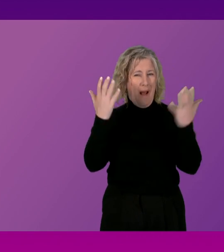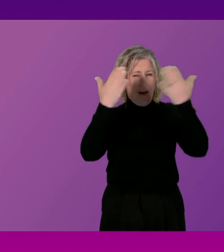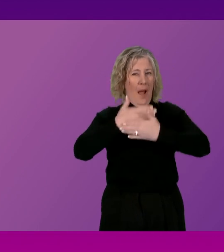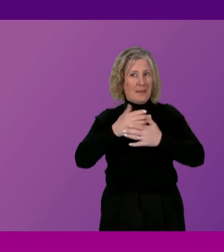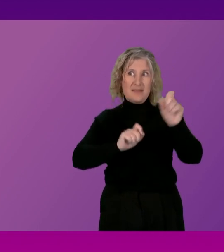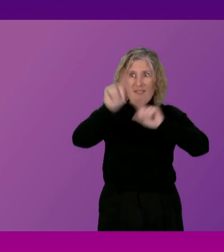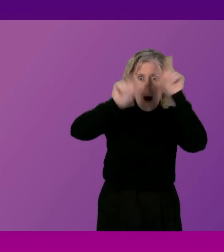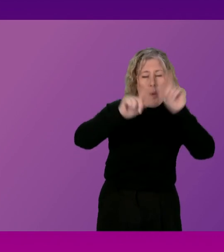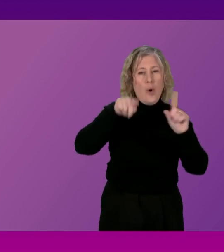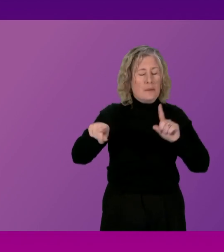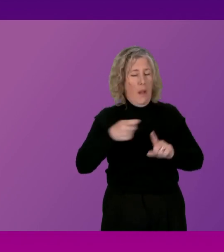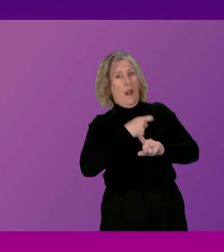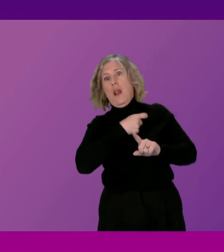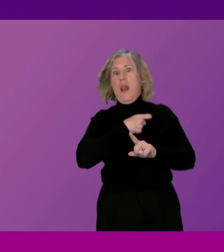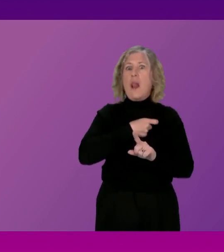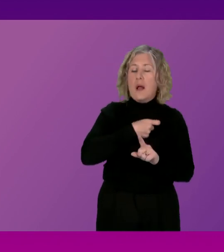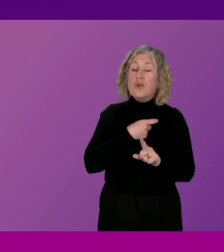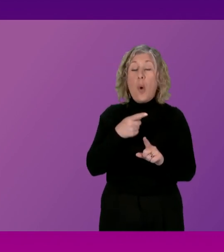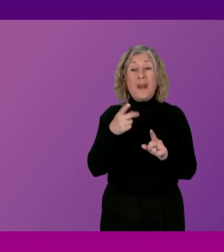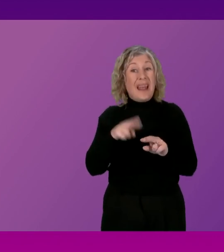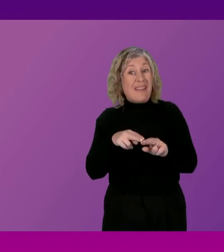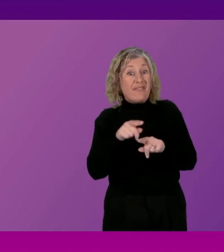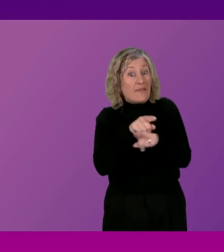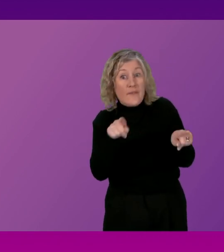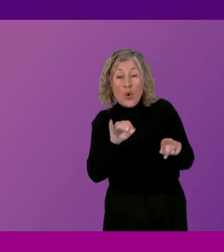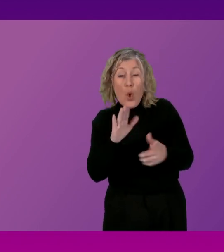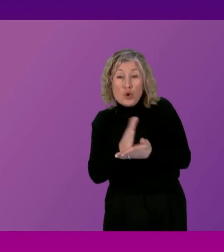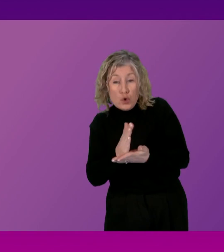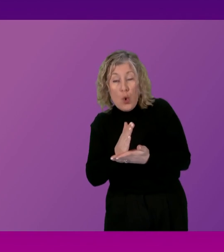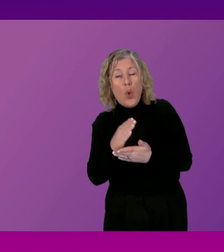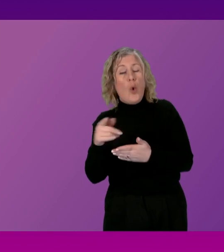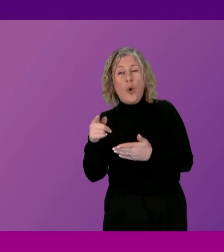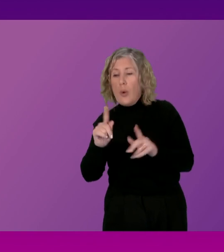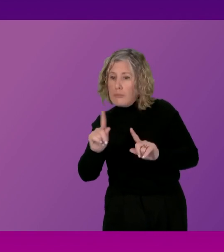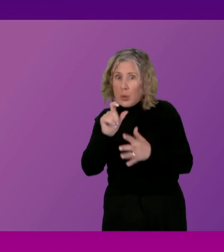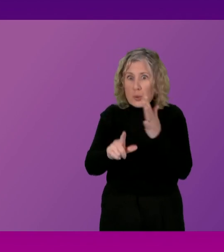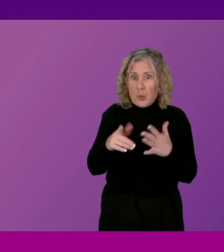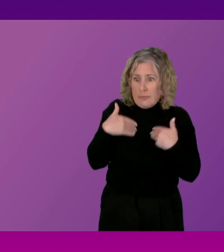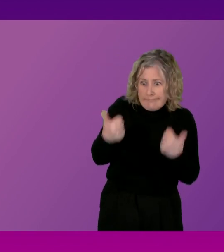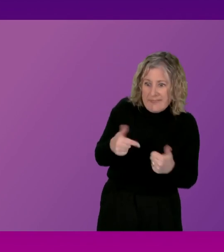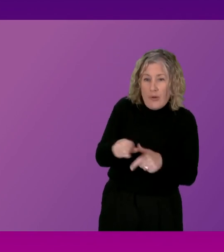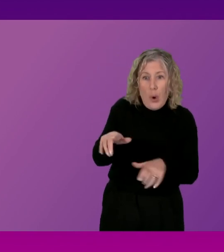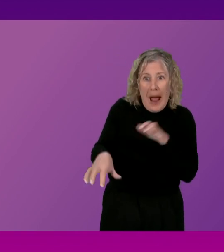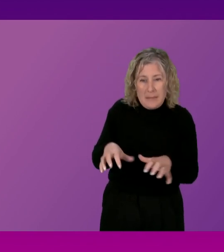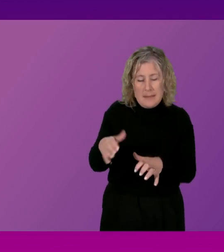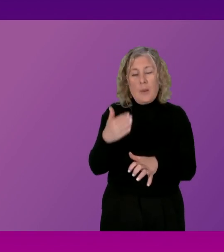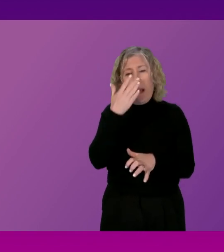As Christine Grahame has suggested, I ask those who are unsure about animal welfare and safety during this period to please look at the range of third sector organisations